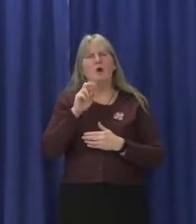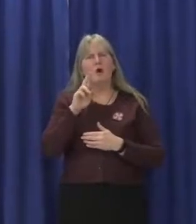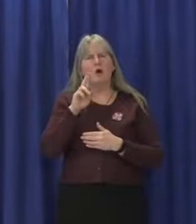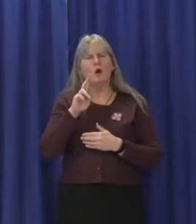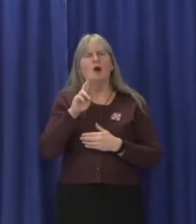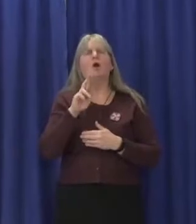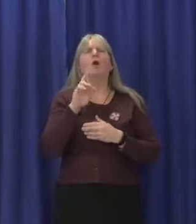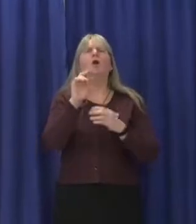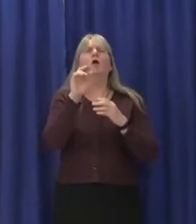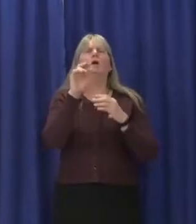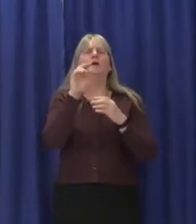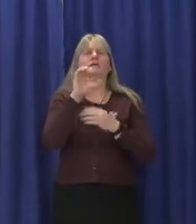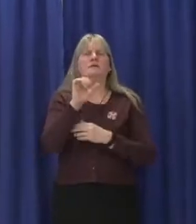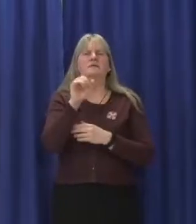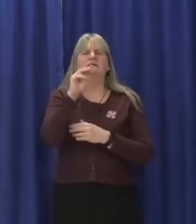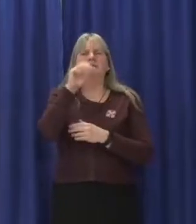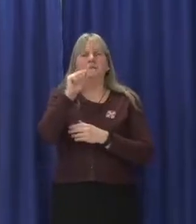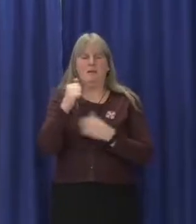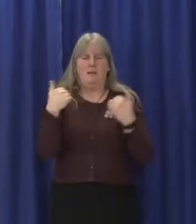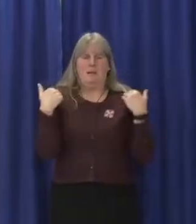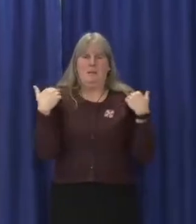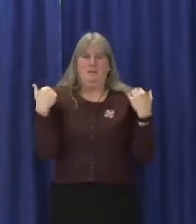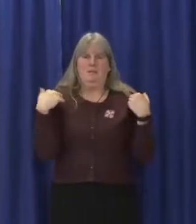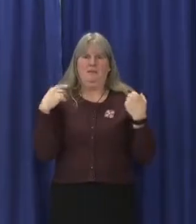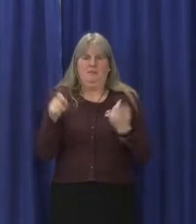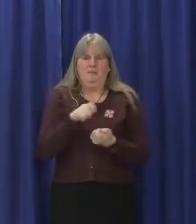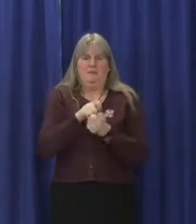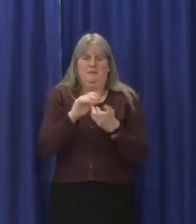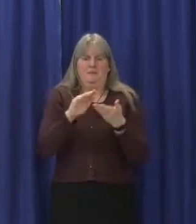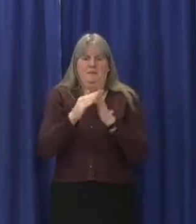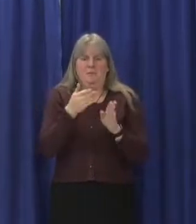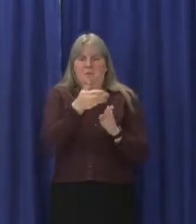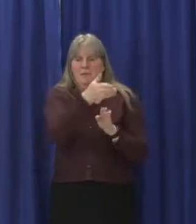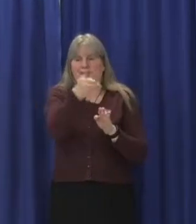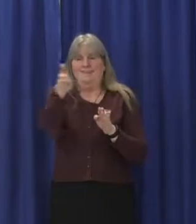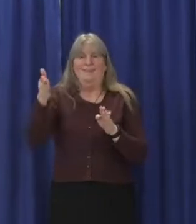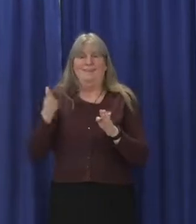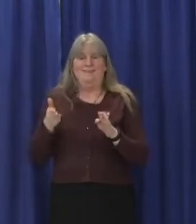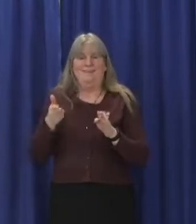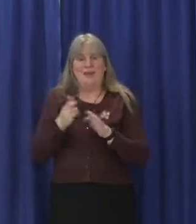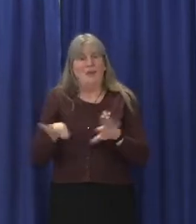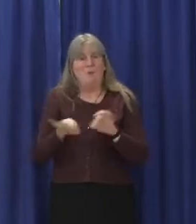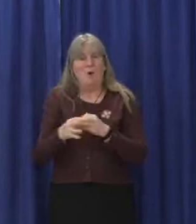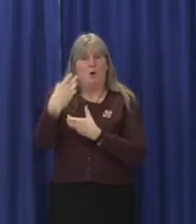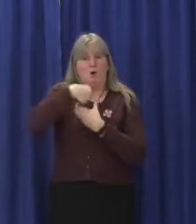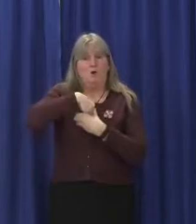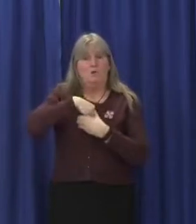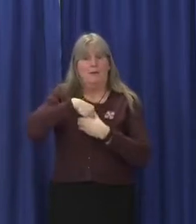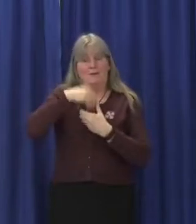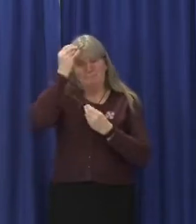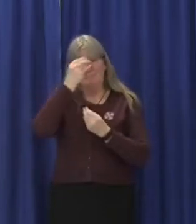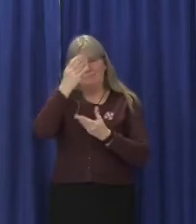the Minister to be able to respond to the needs of individual communities. And I think that that's important to mention here as well as we pivot to a community